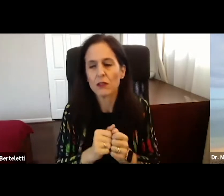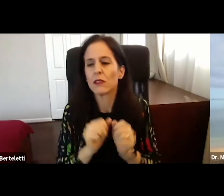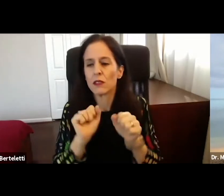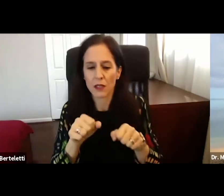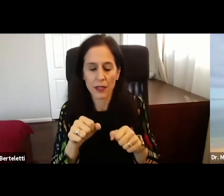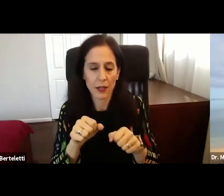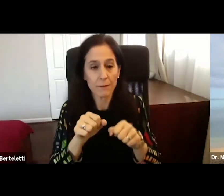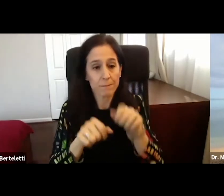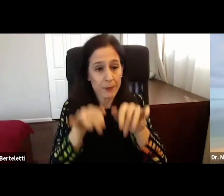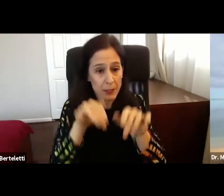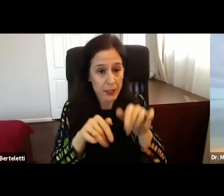there's a few different options